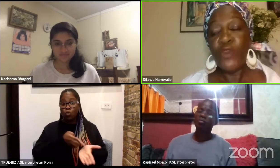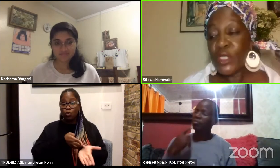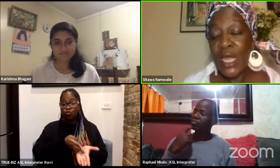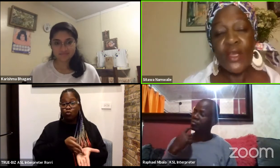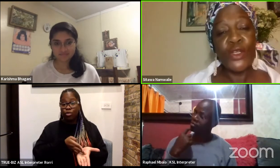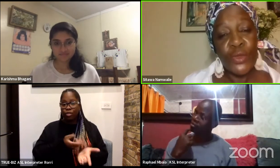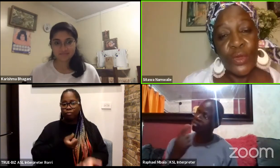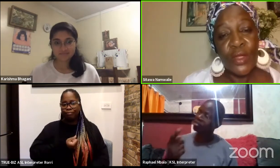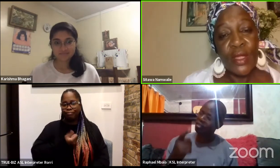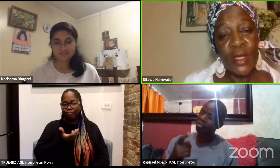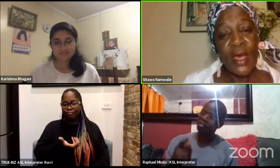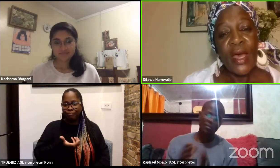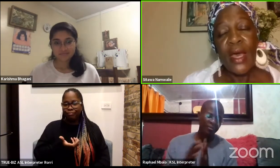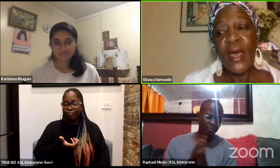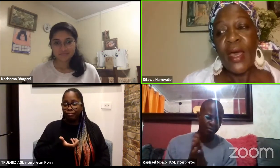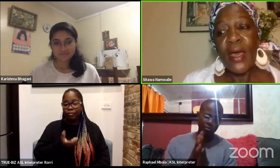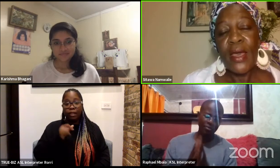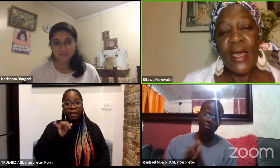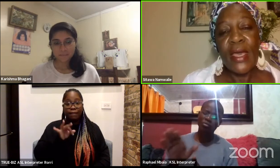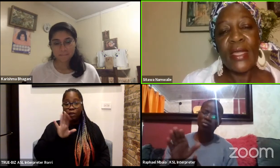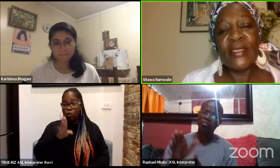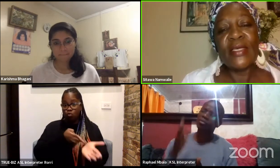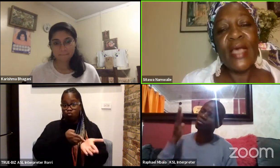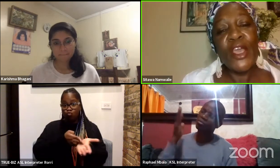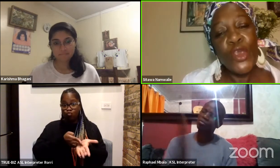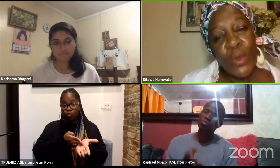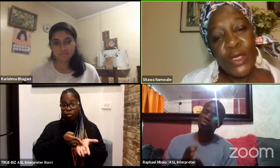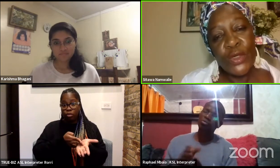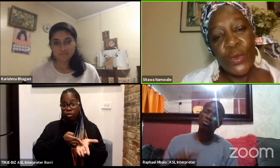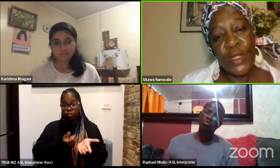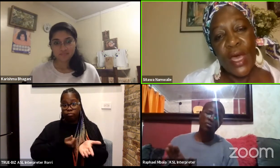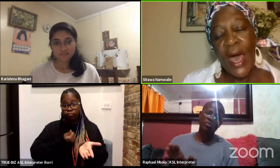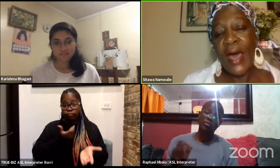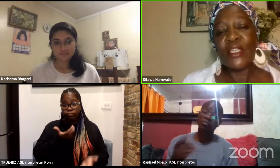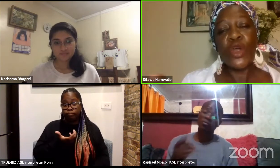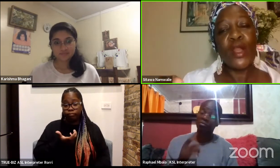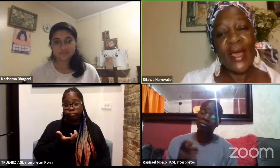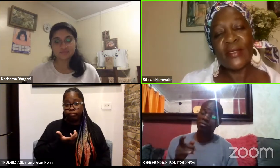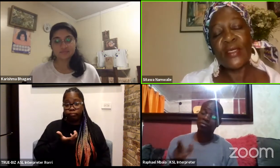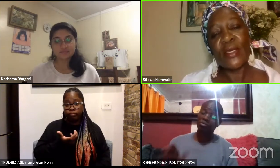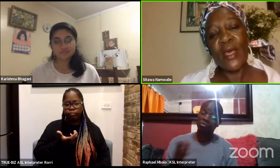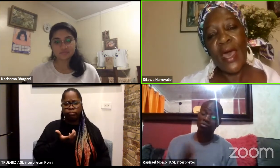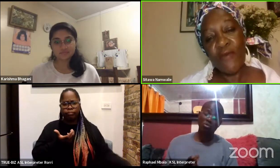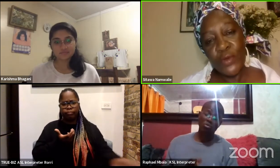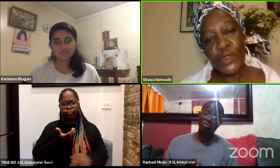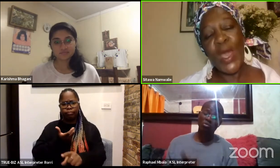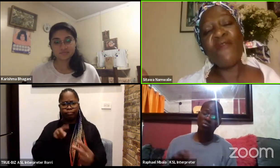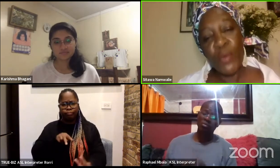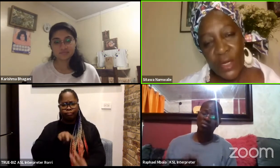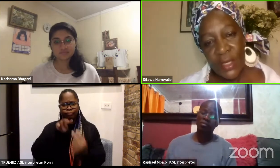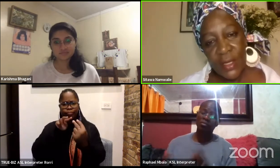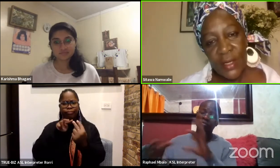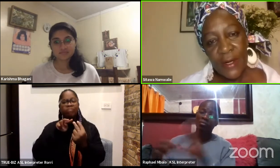If you tell your truth, it is a human truth and it connects to everybody.